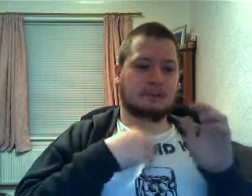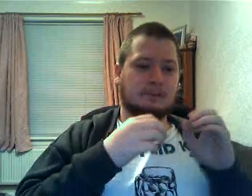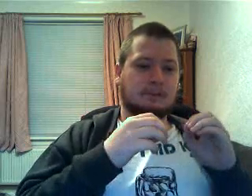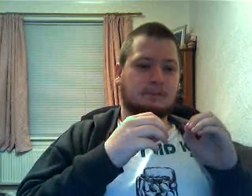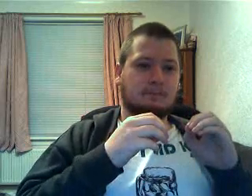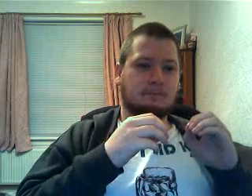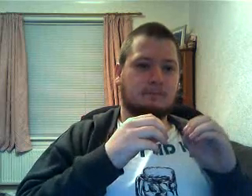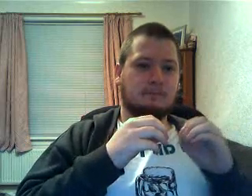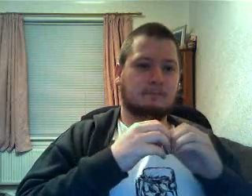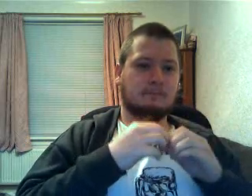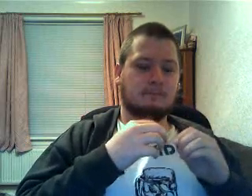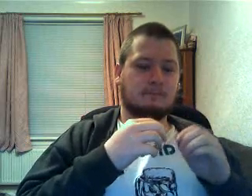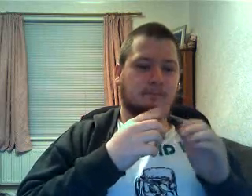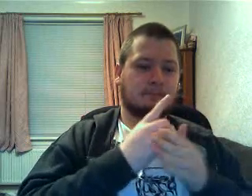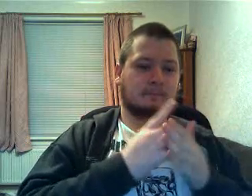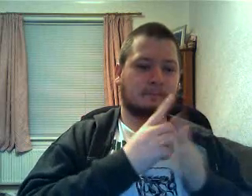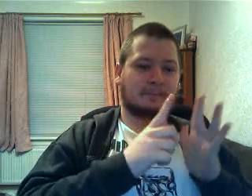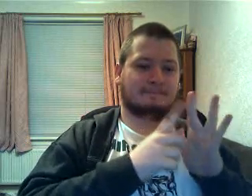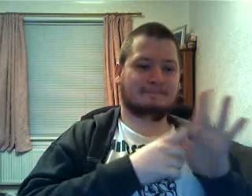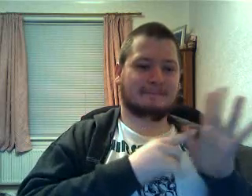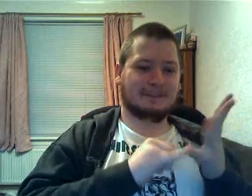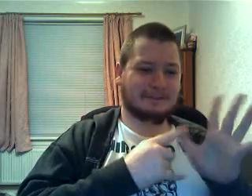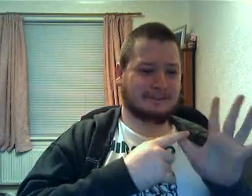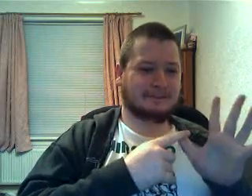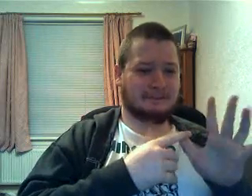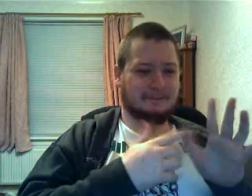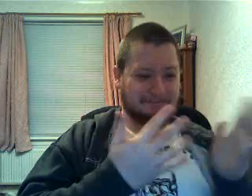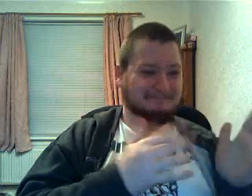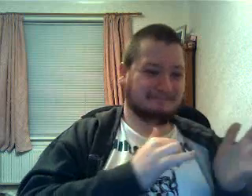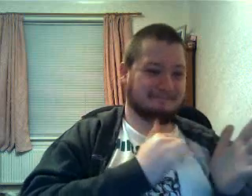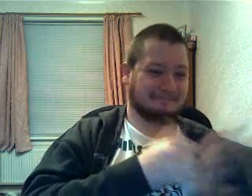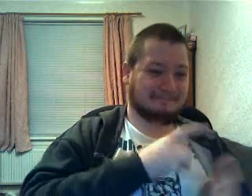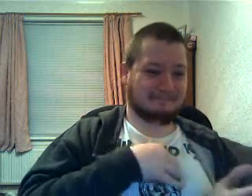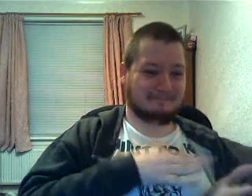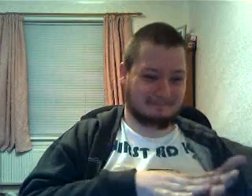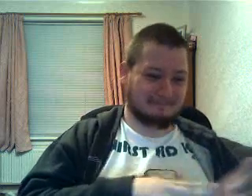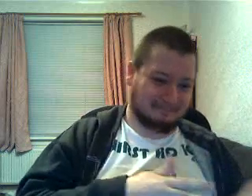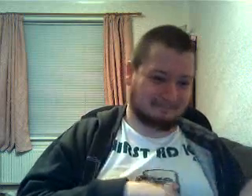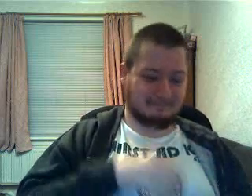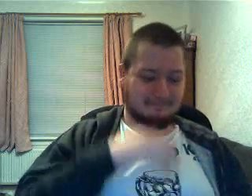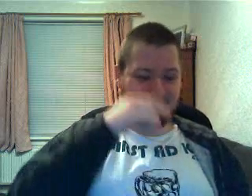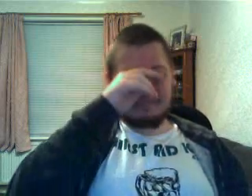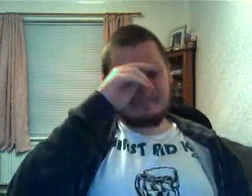about JSA so that's what I mean